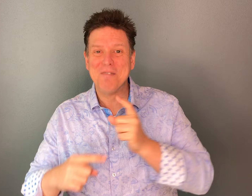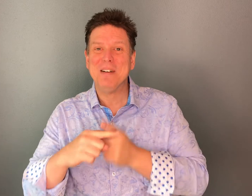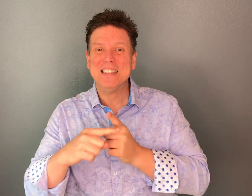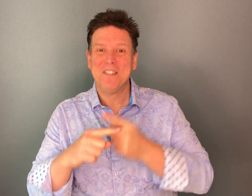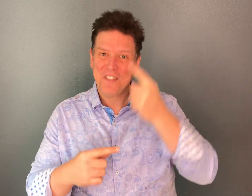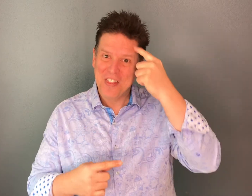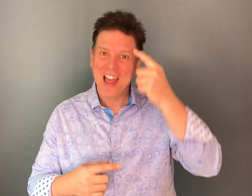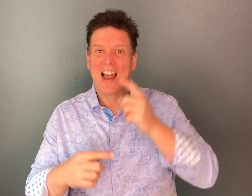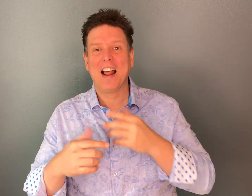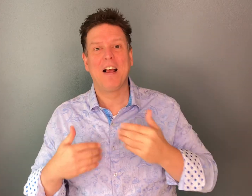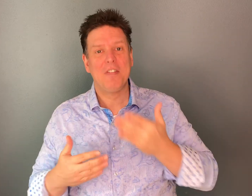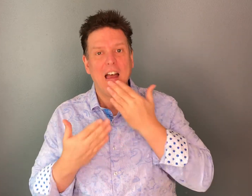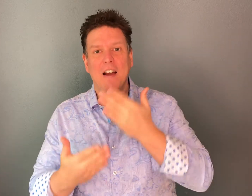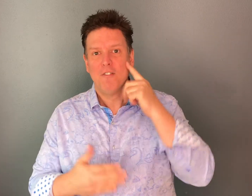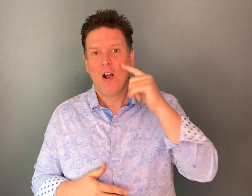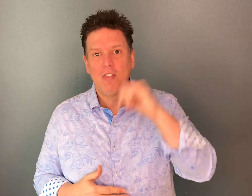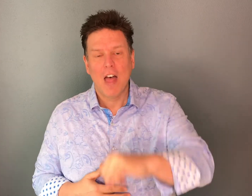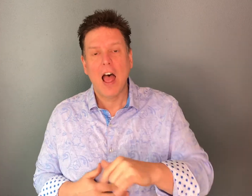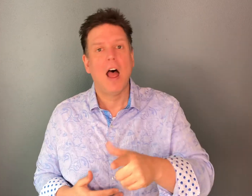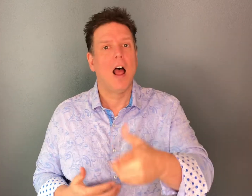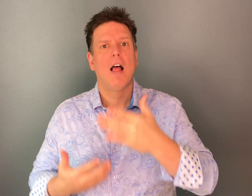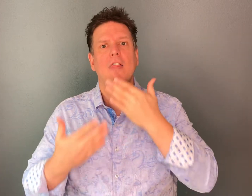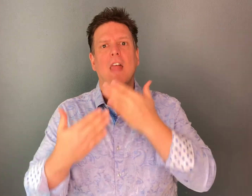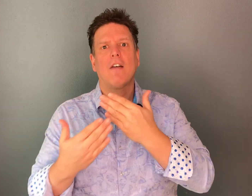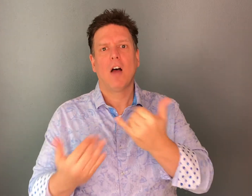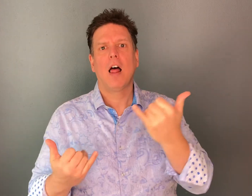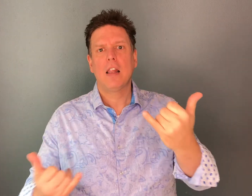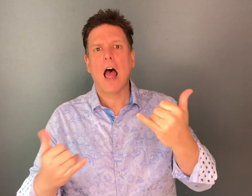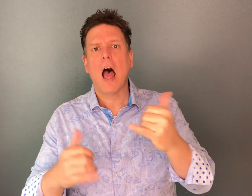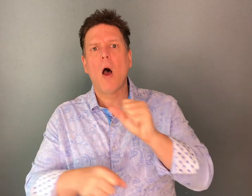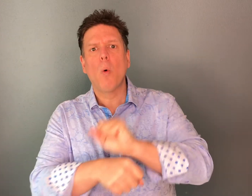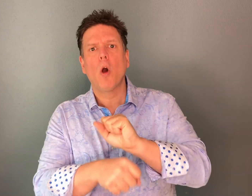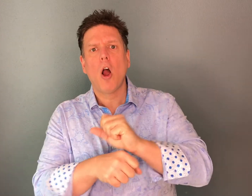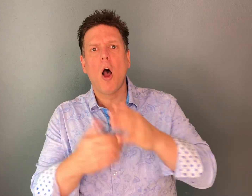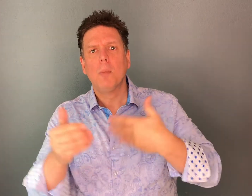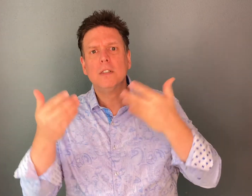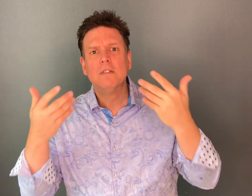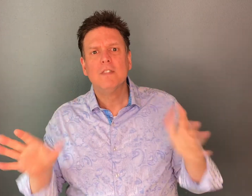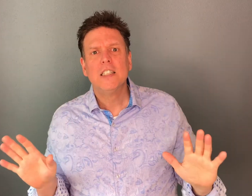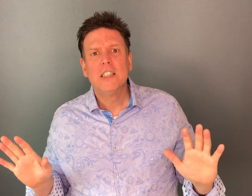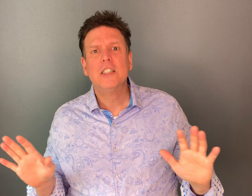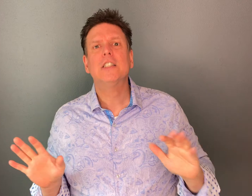you. You can think positively about so many things. You could think about your